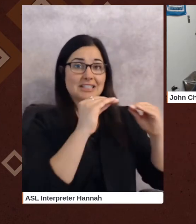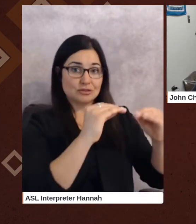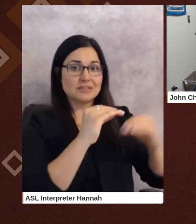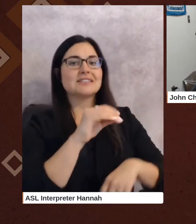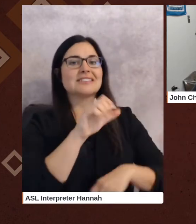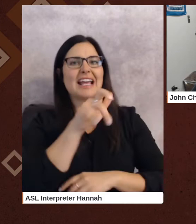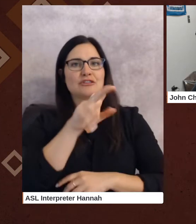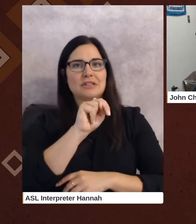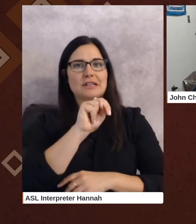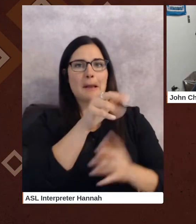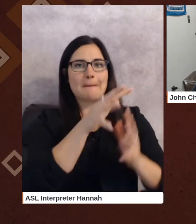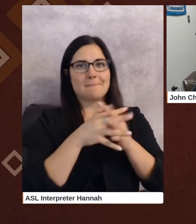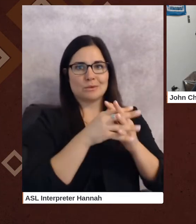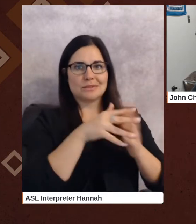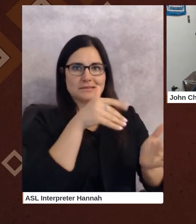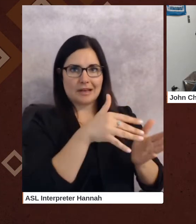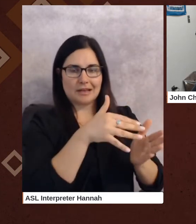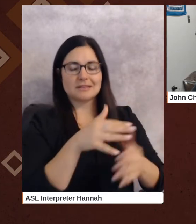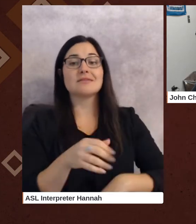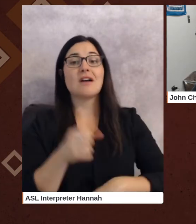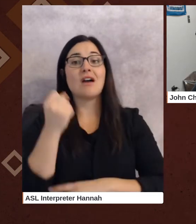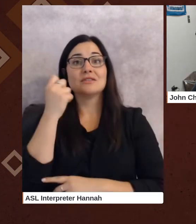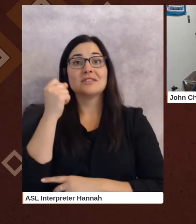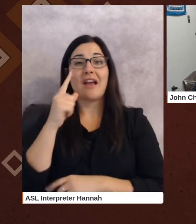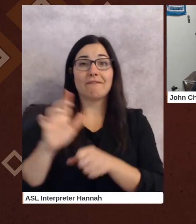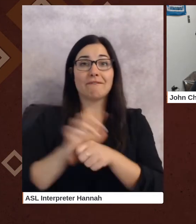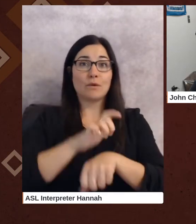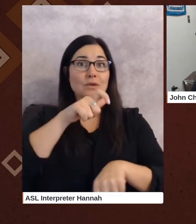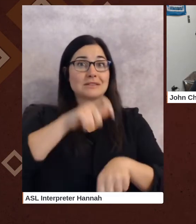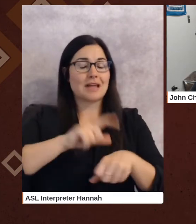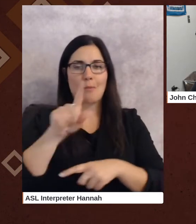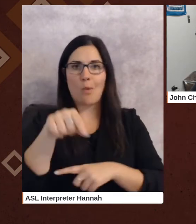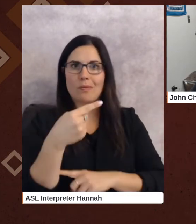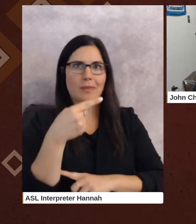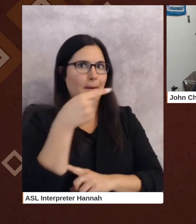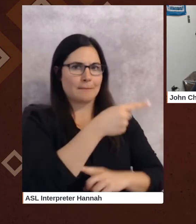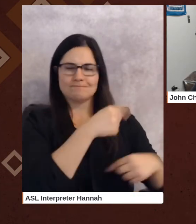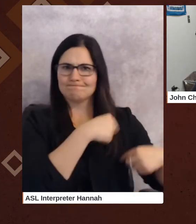and as the only full time faculty in his disciplines for a while, he has grown